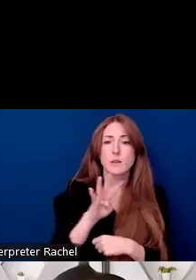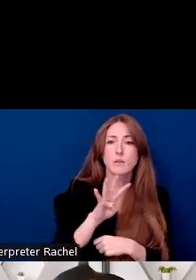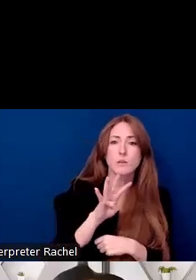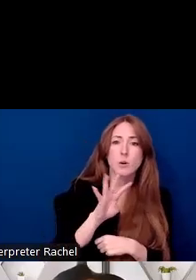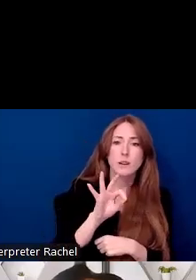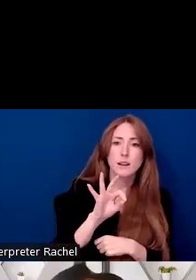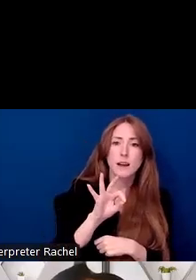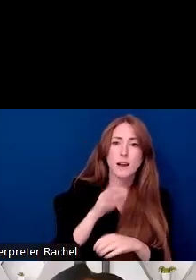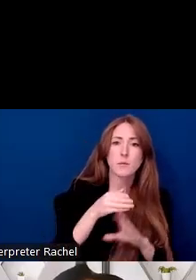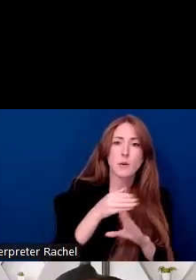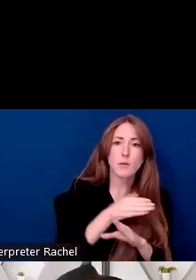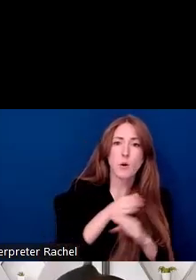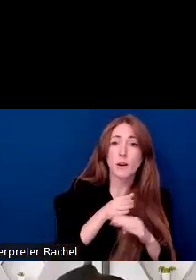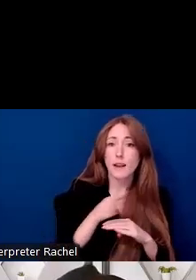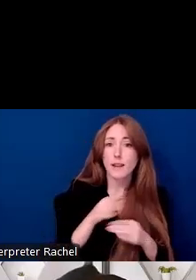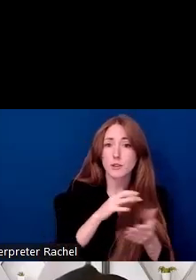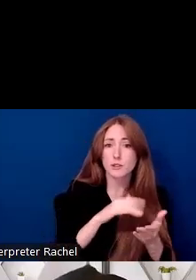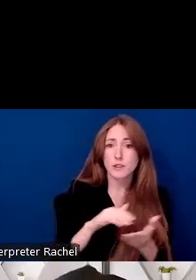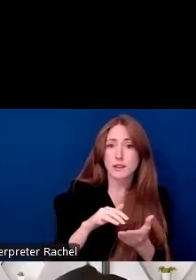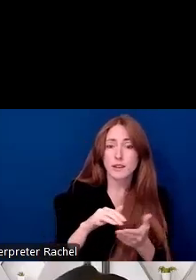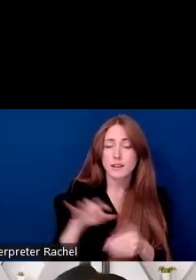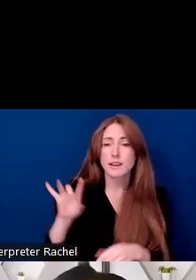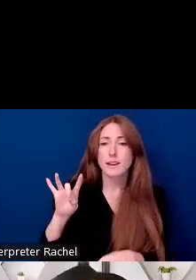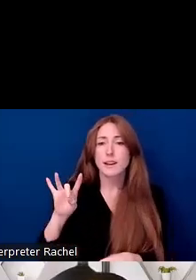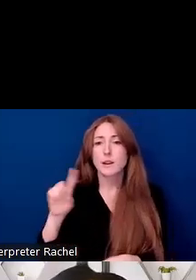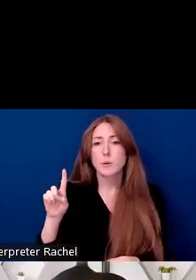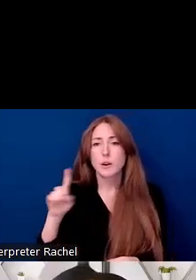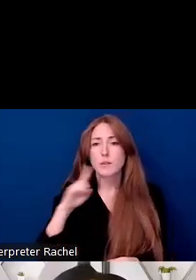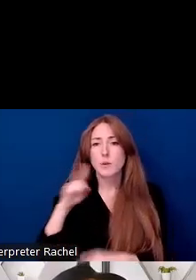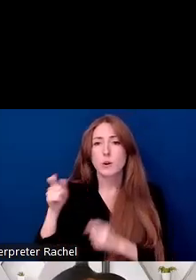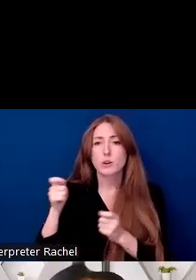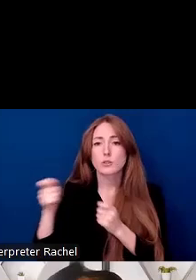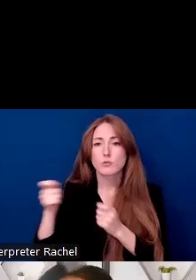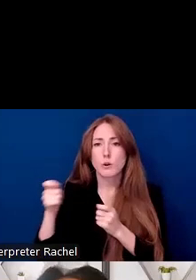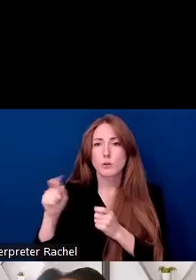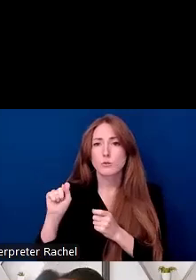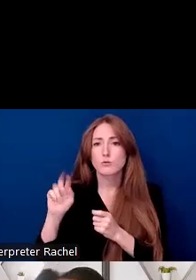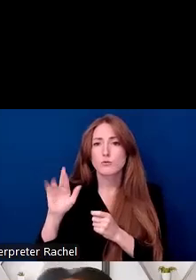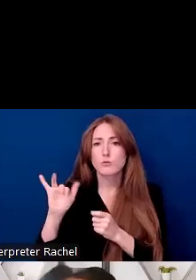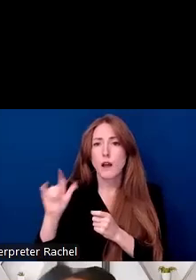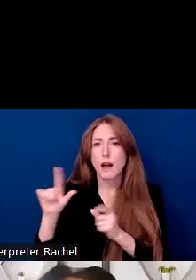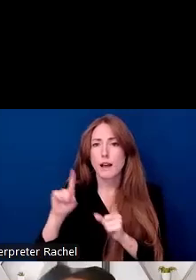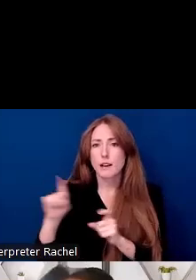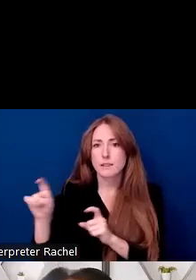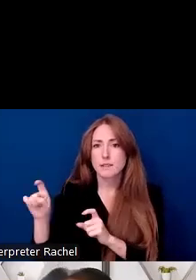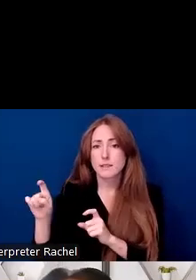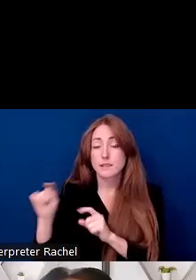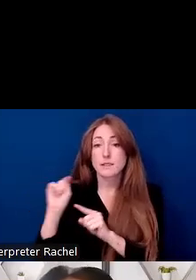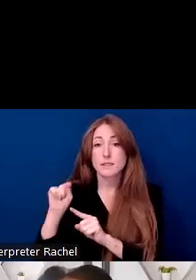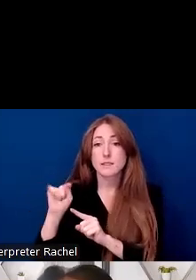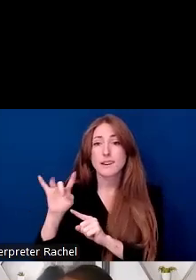and 81% for controlled trials. And four controlled trials, 84% intervention groups and 81% for